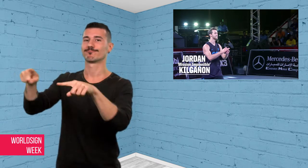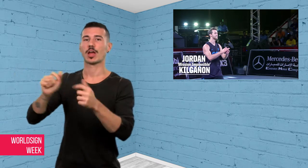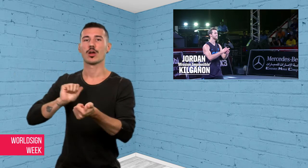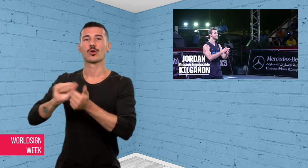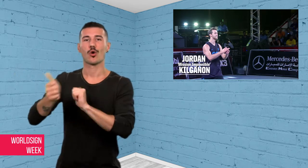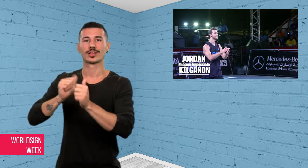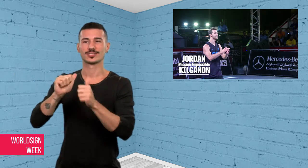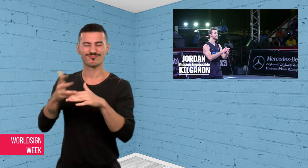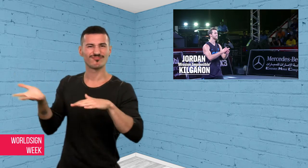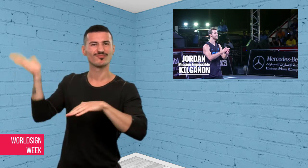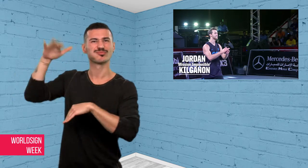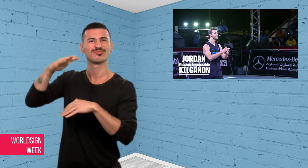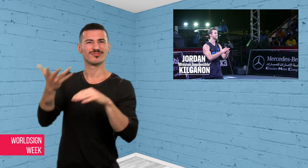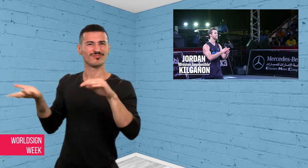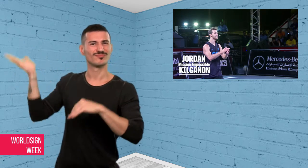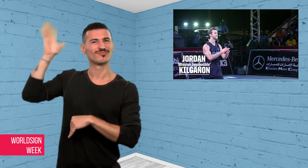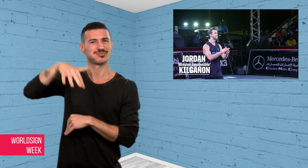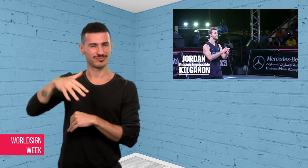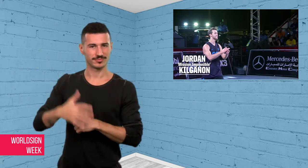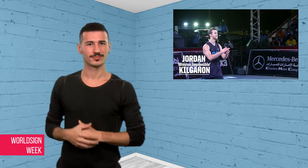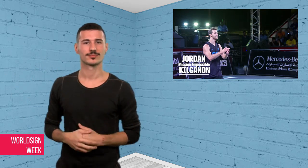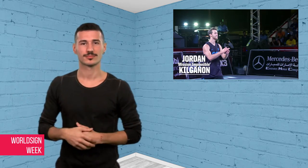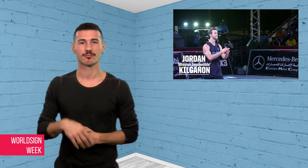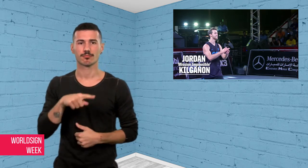until his legs collapsed.